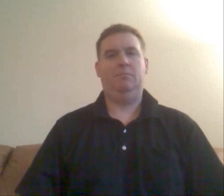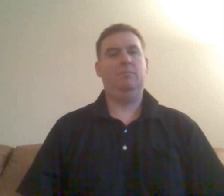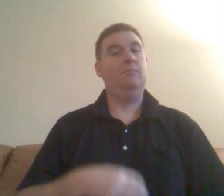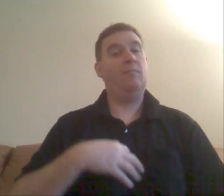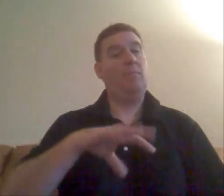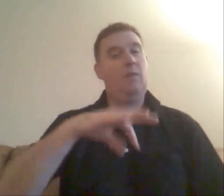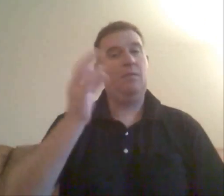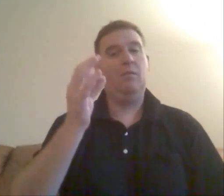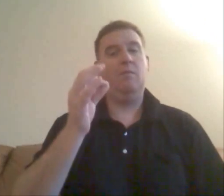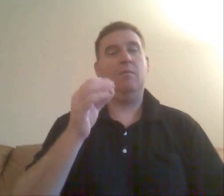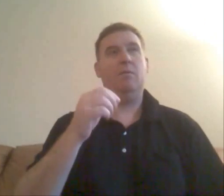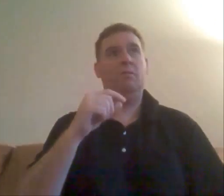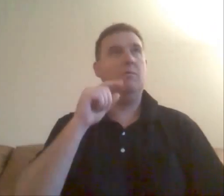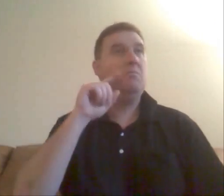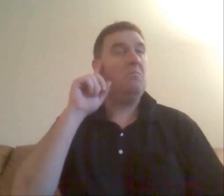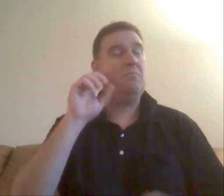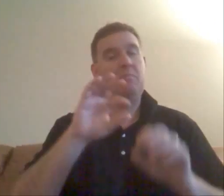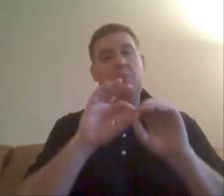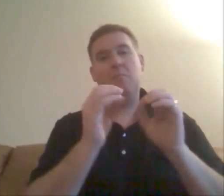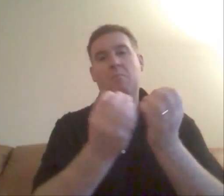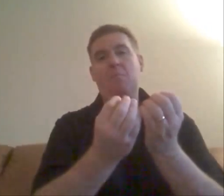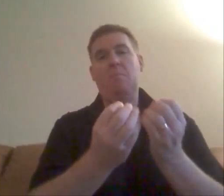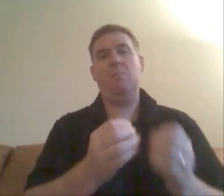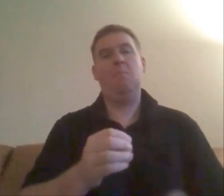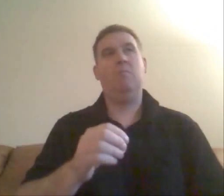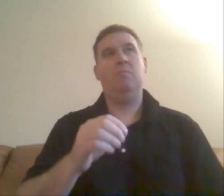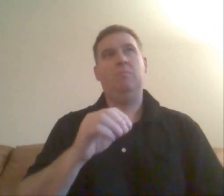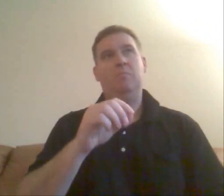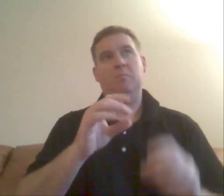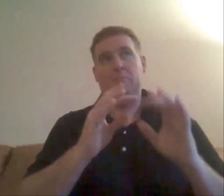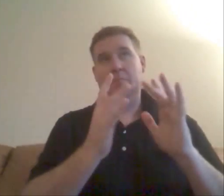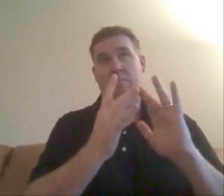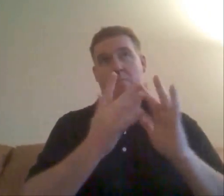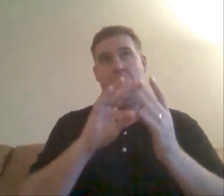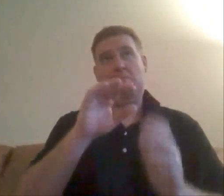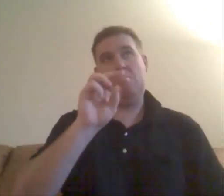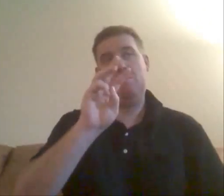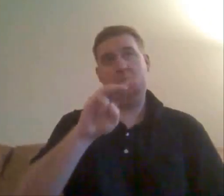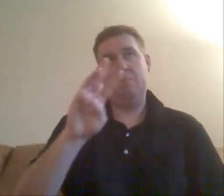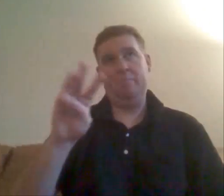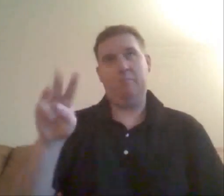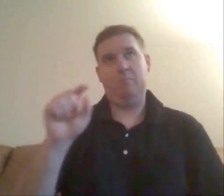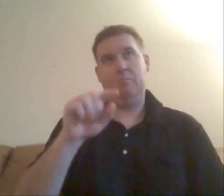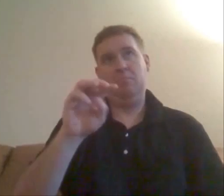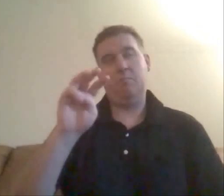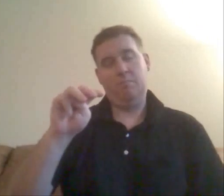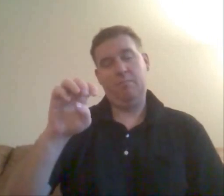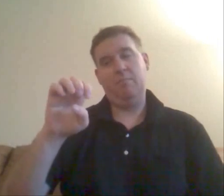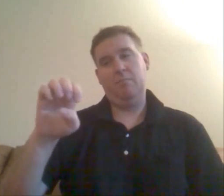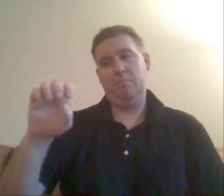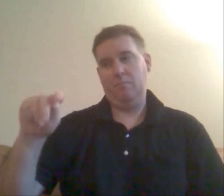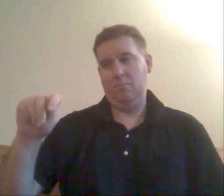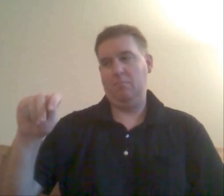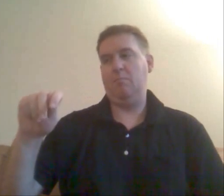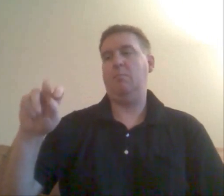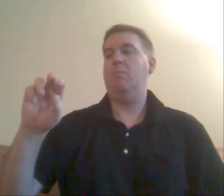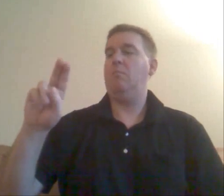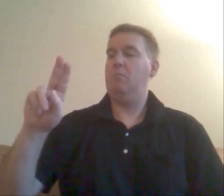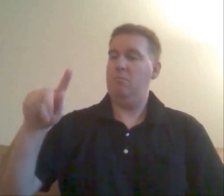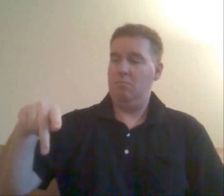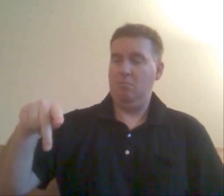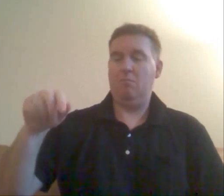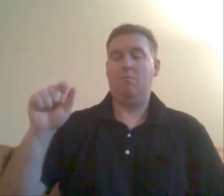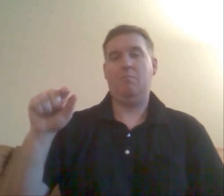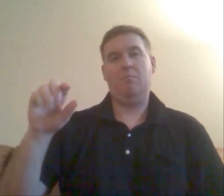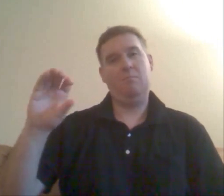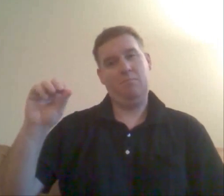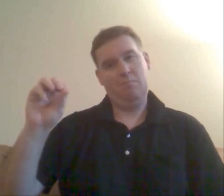I found a Deaf group online at meetup.com